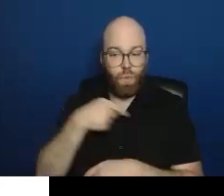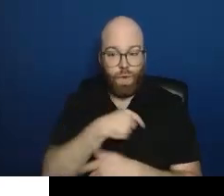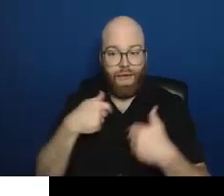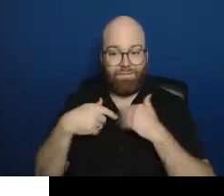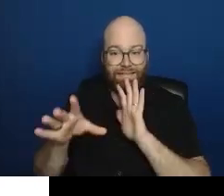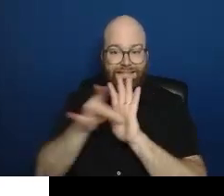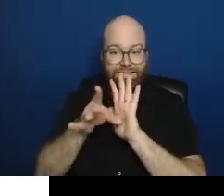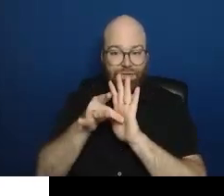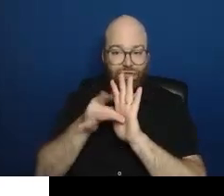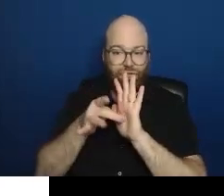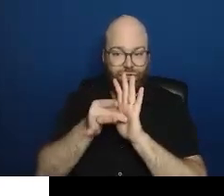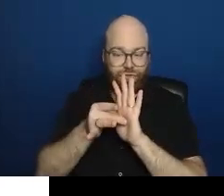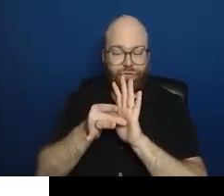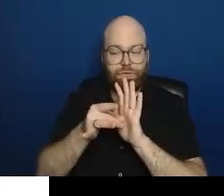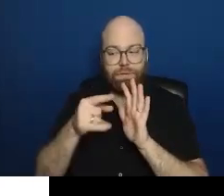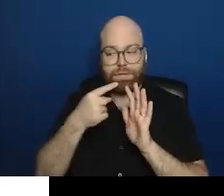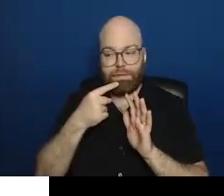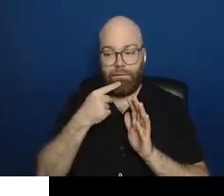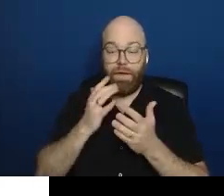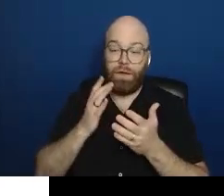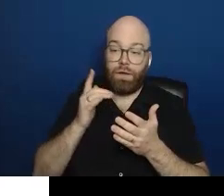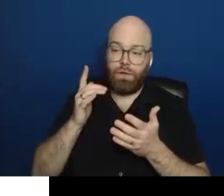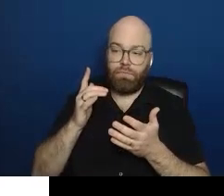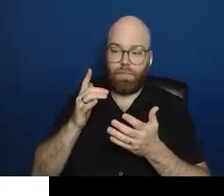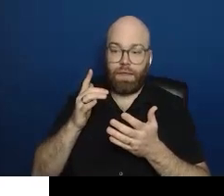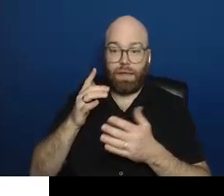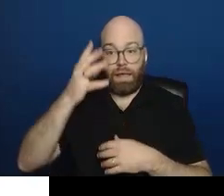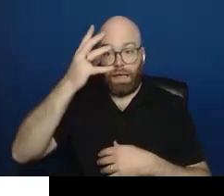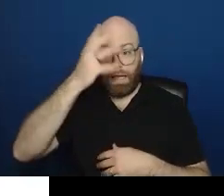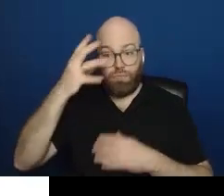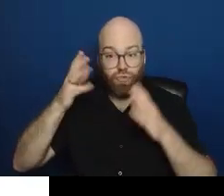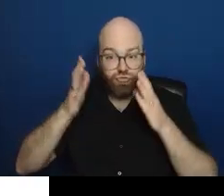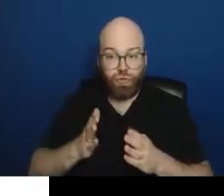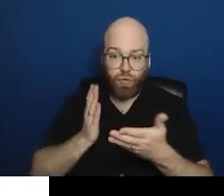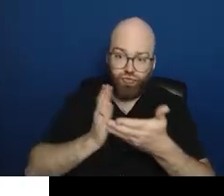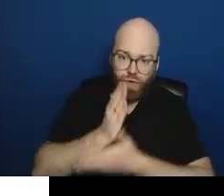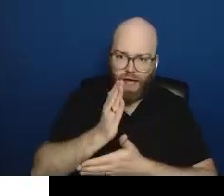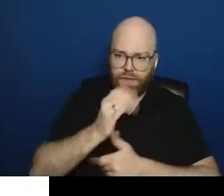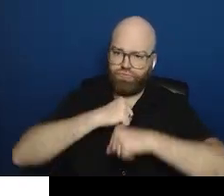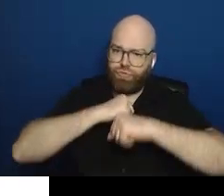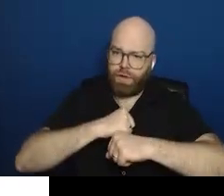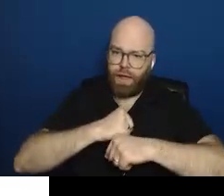defend immigrant rights. We have some, UndocuAlly stickers.